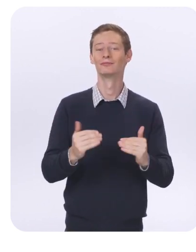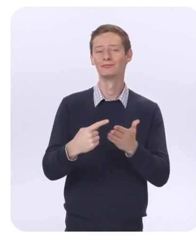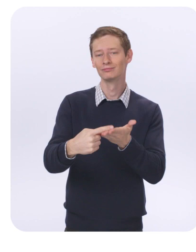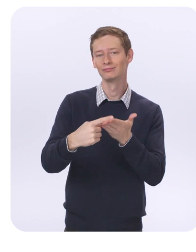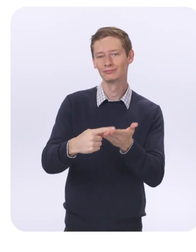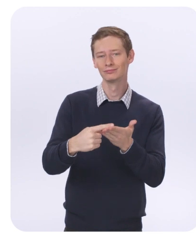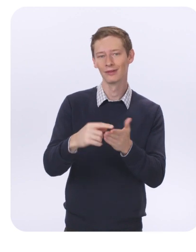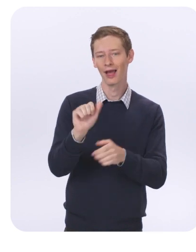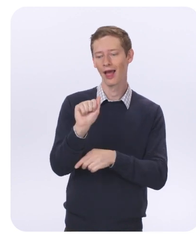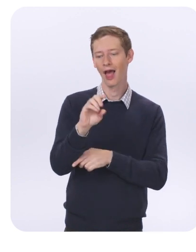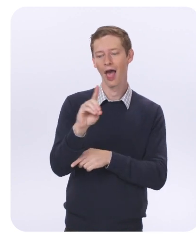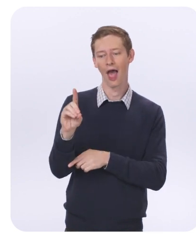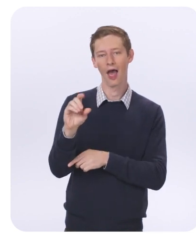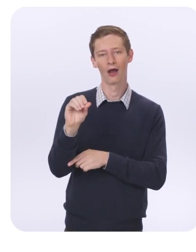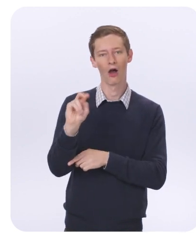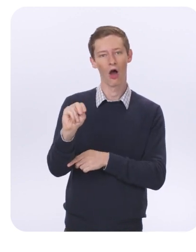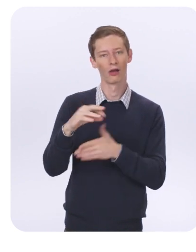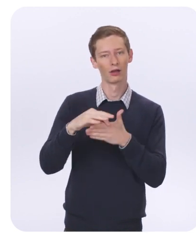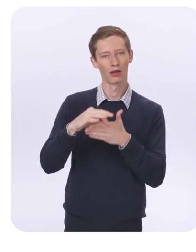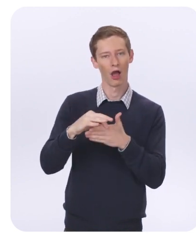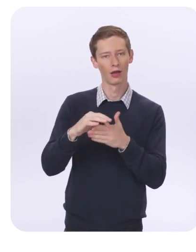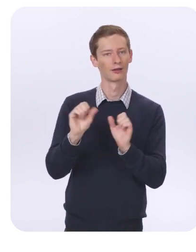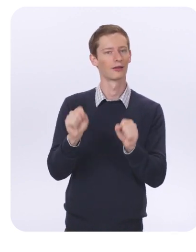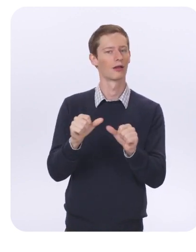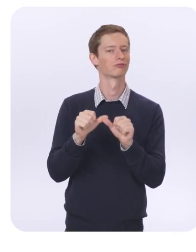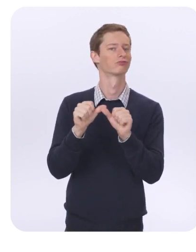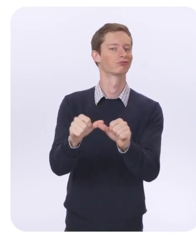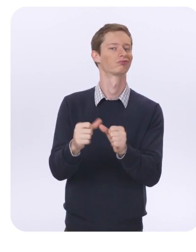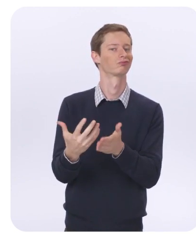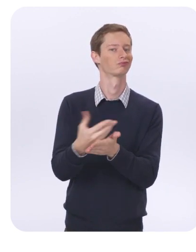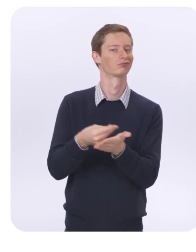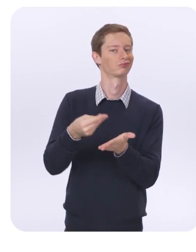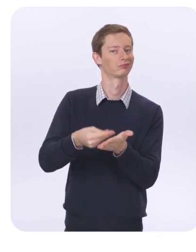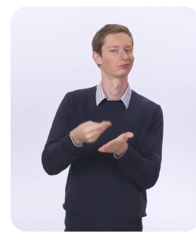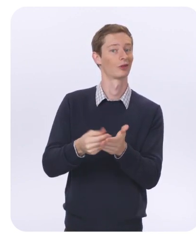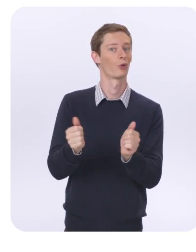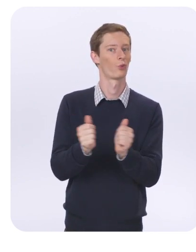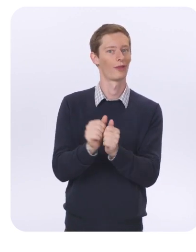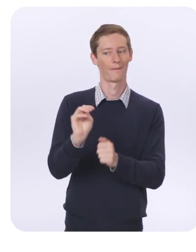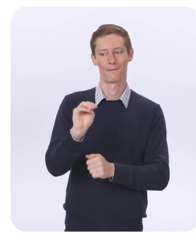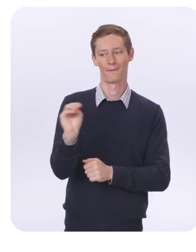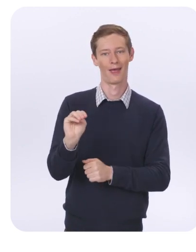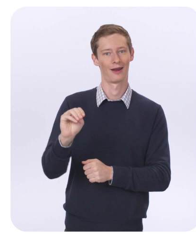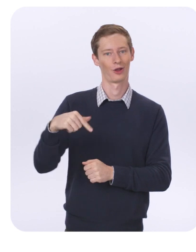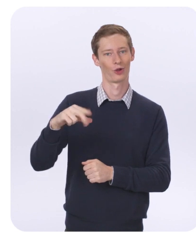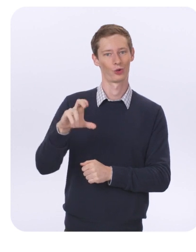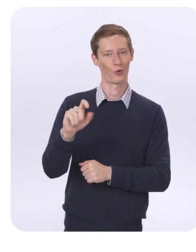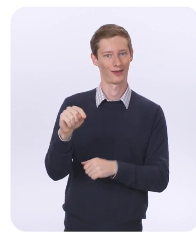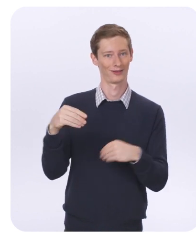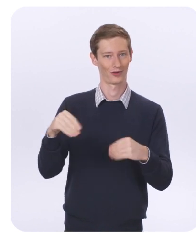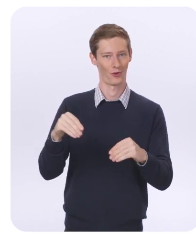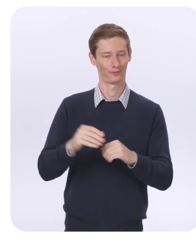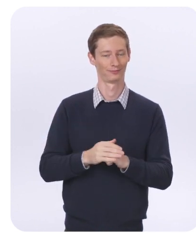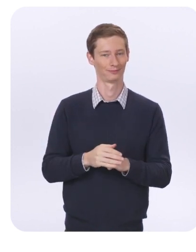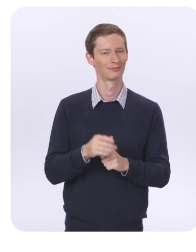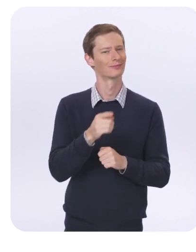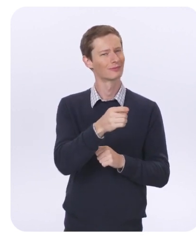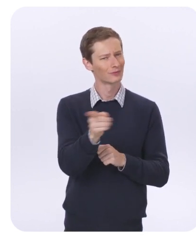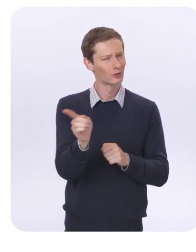Some of you have designed your apps around add on-content from day one, while others began implementing it as part of your monetization strategy post-launch.